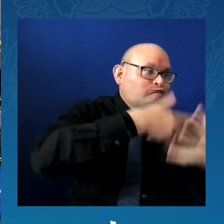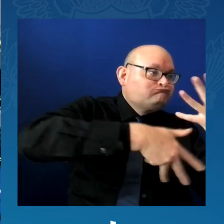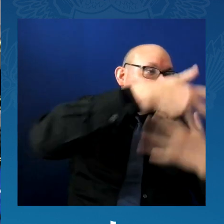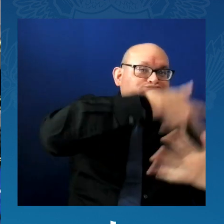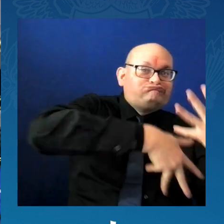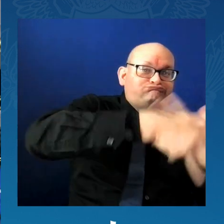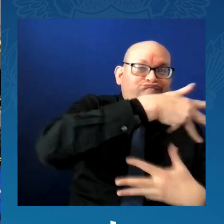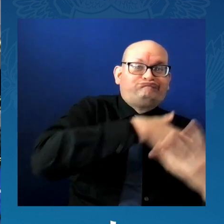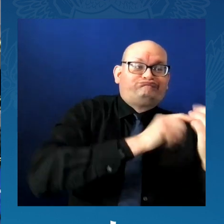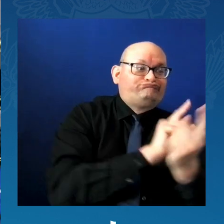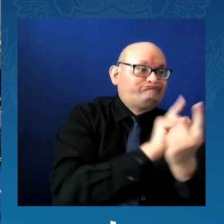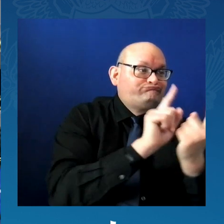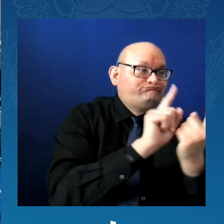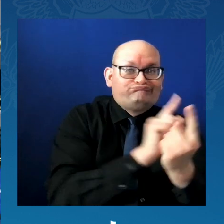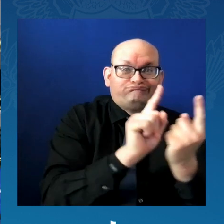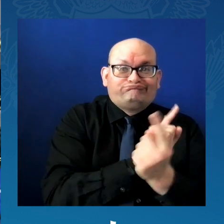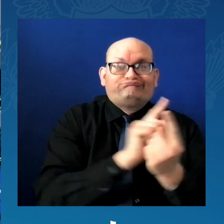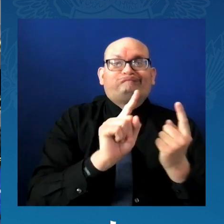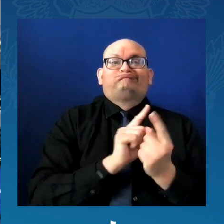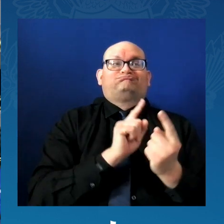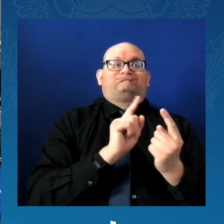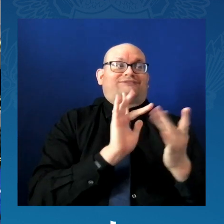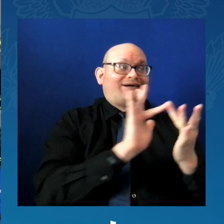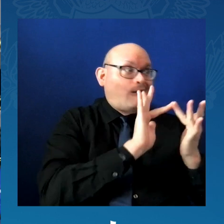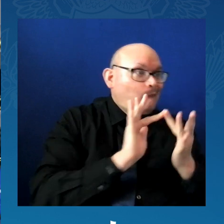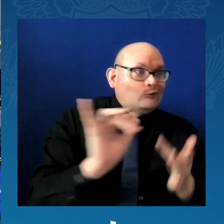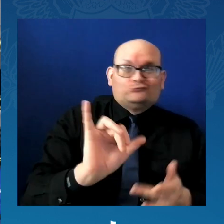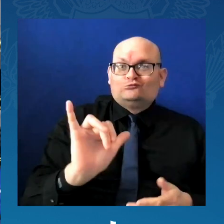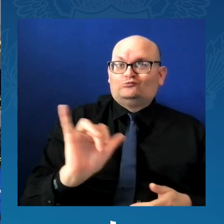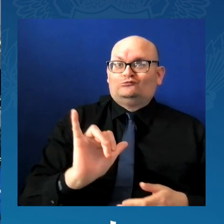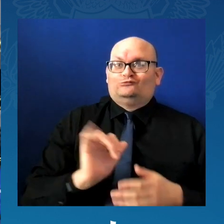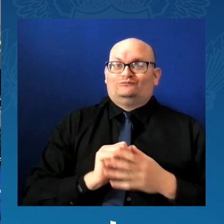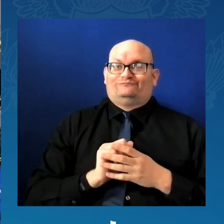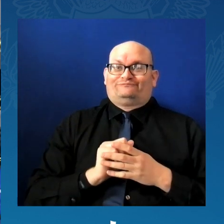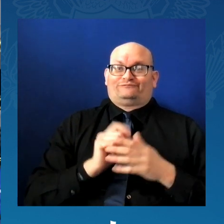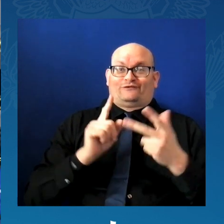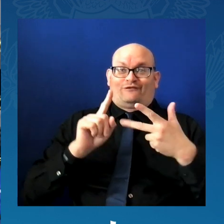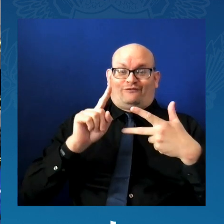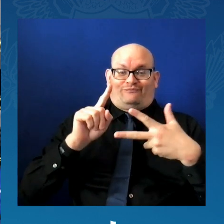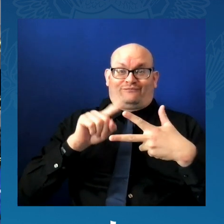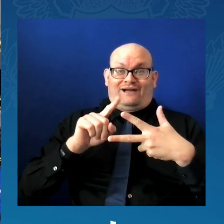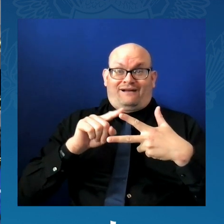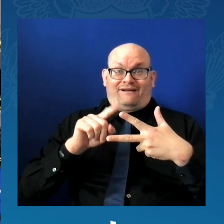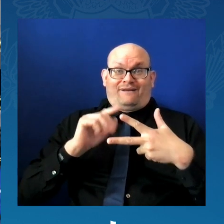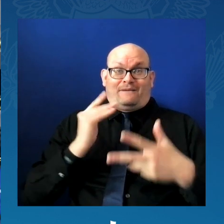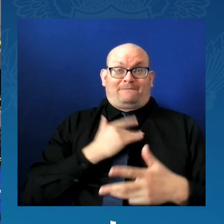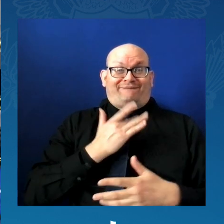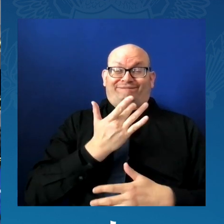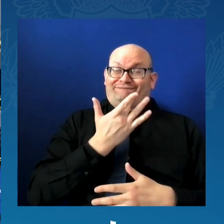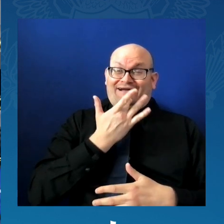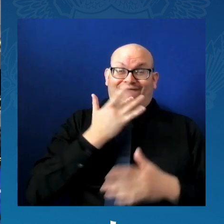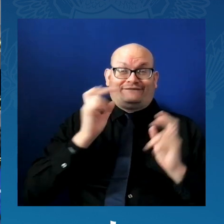Second, I'd like to talk about one of my favorite topics skilled technical workforce and the skilled technical workforce